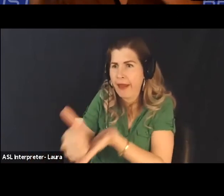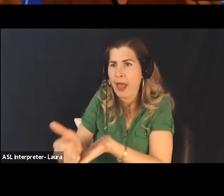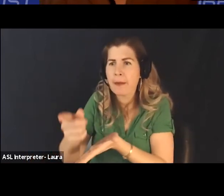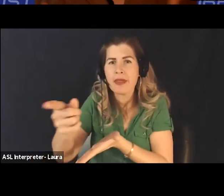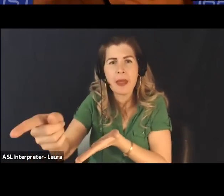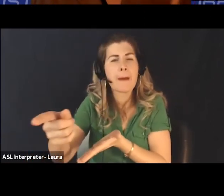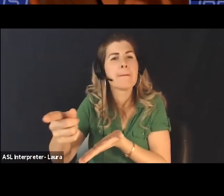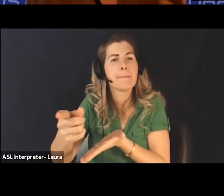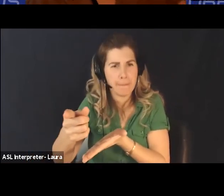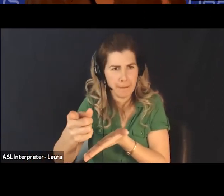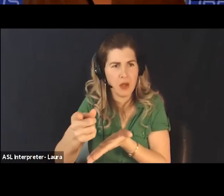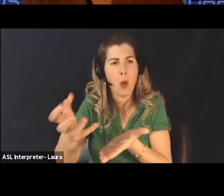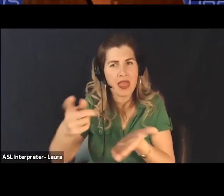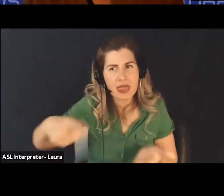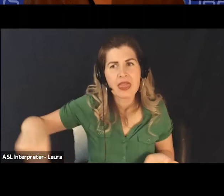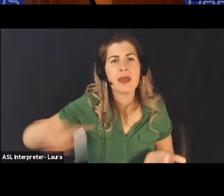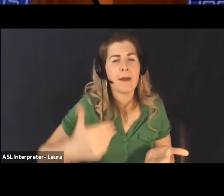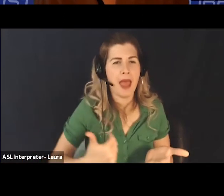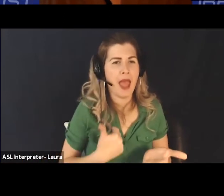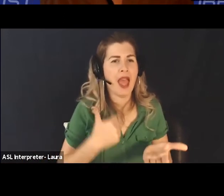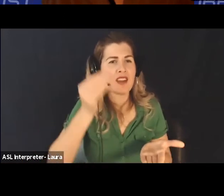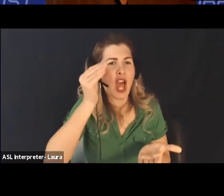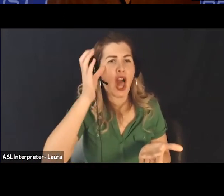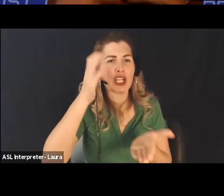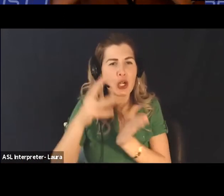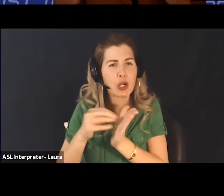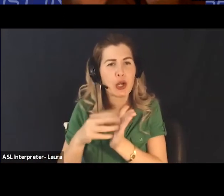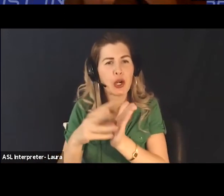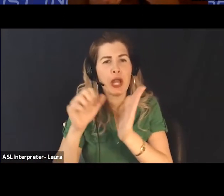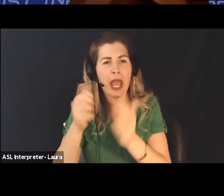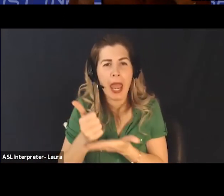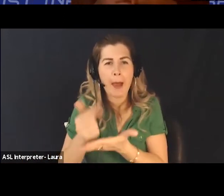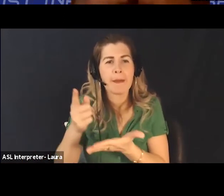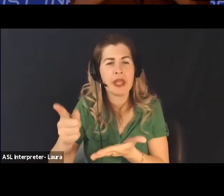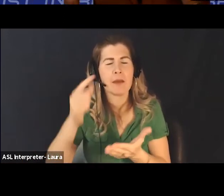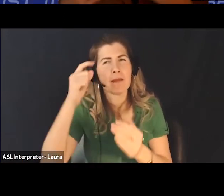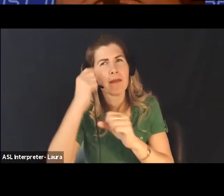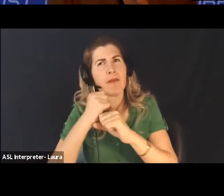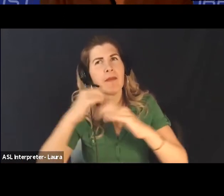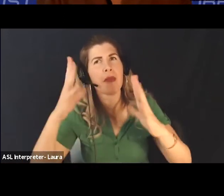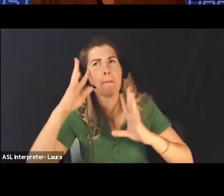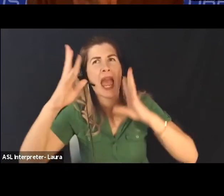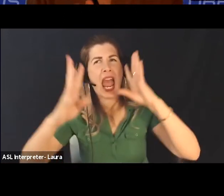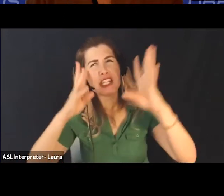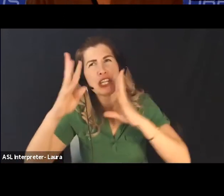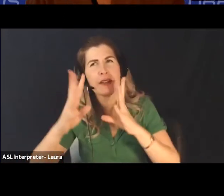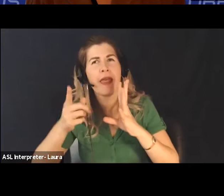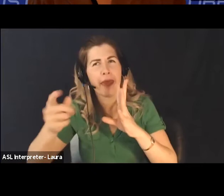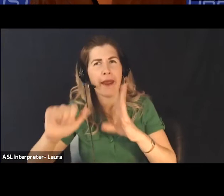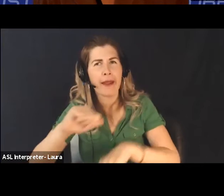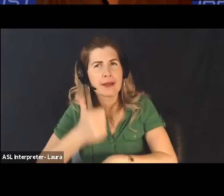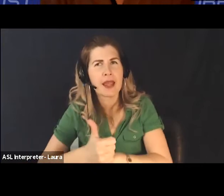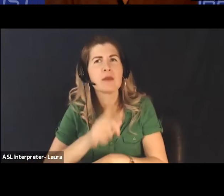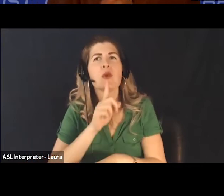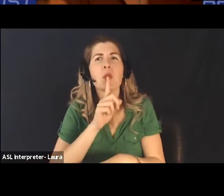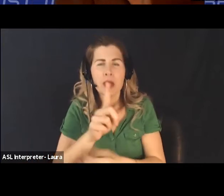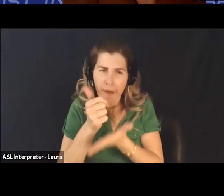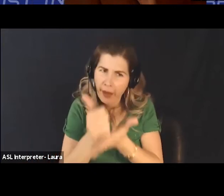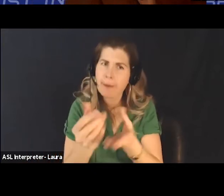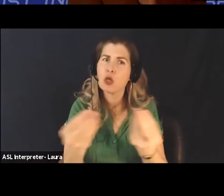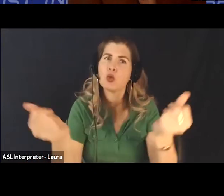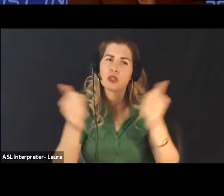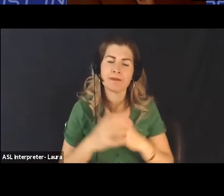time for people who are more directly affected to have spaces to create learn build knowledge and imagine under terms that they control to set agendas that truly meet their everyday needs.